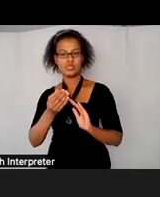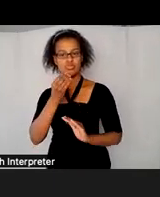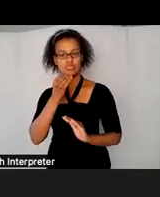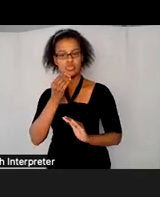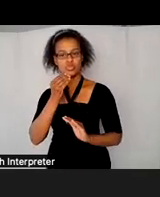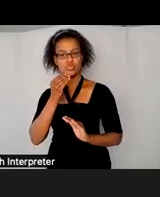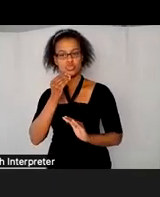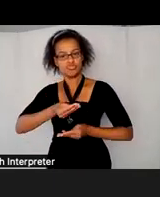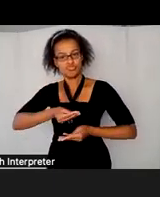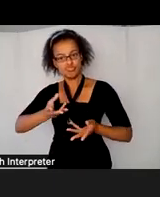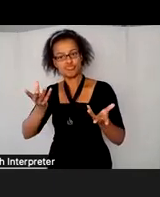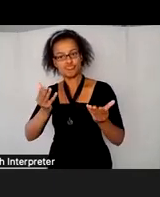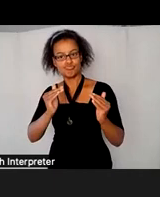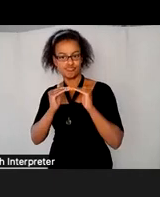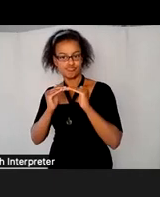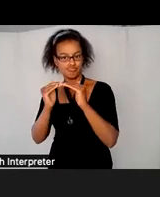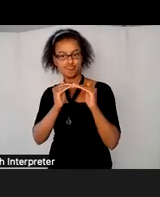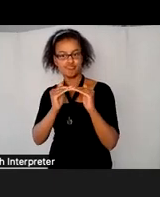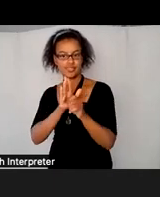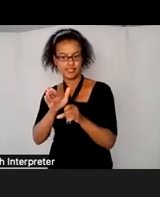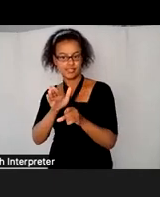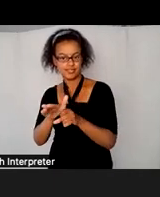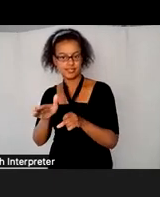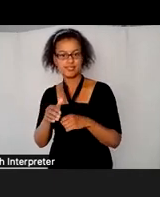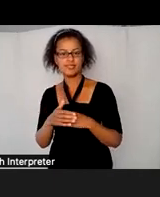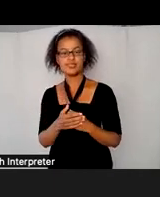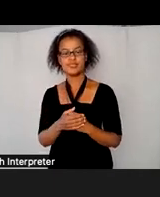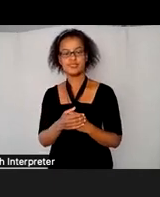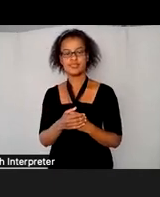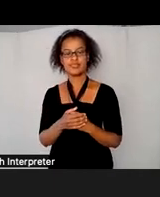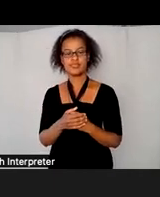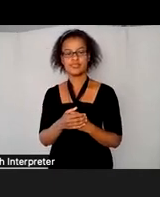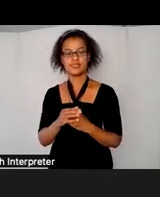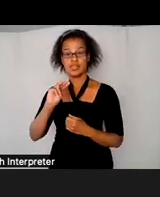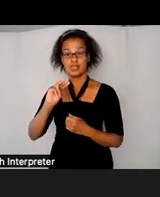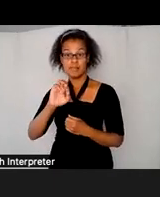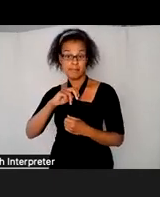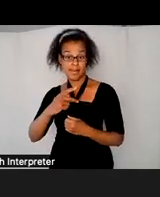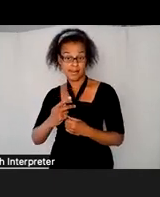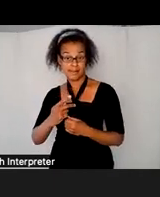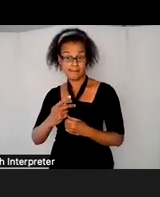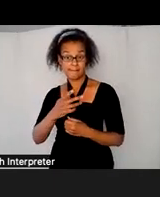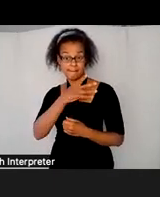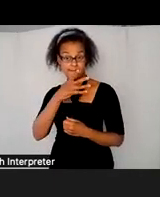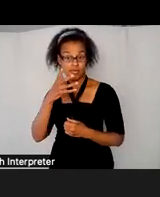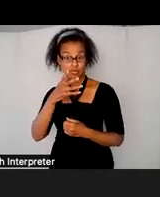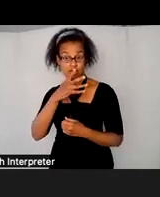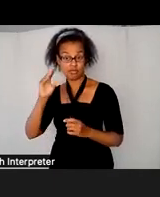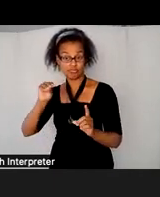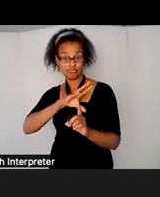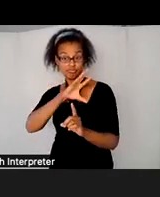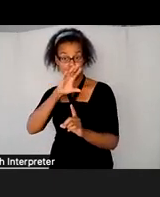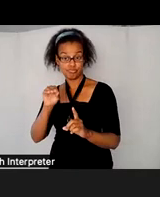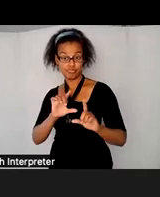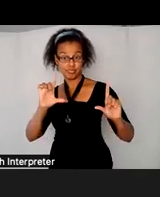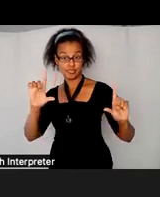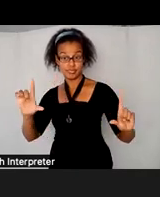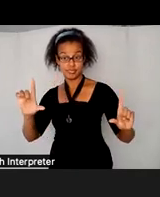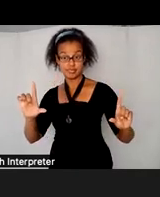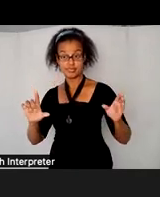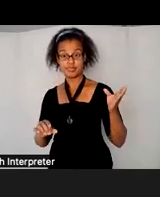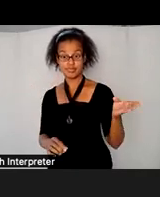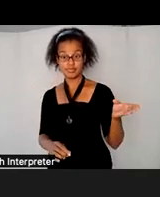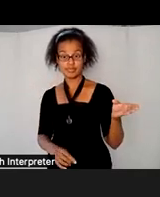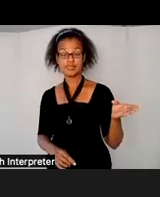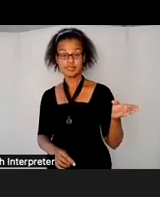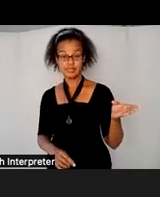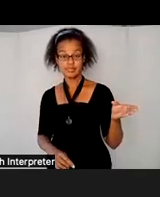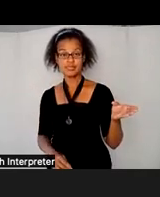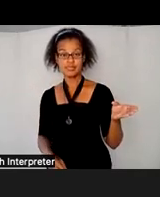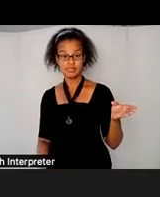Here is a visual of the farm, a map and from here you'll be able to see the different growing